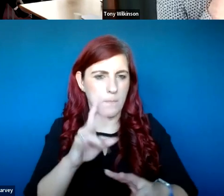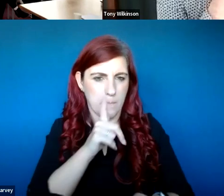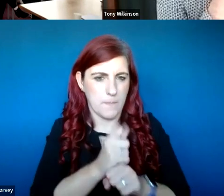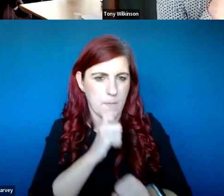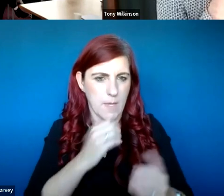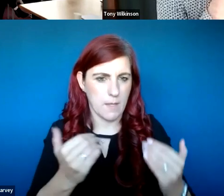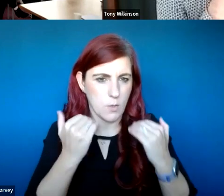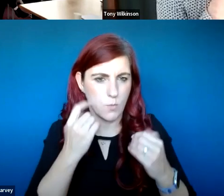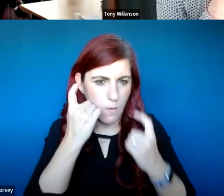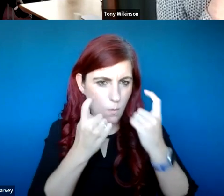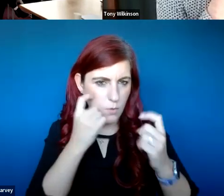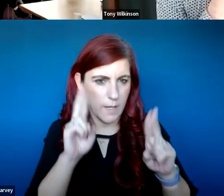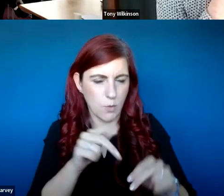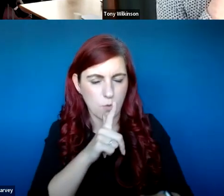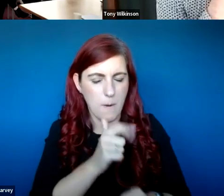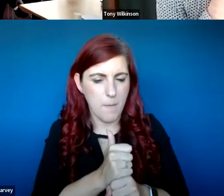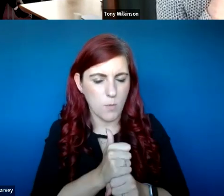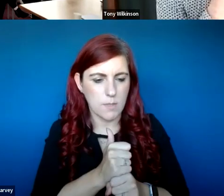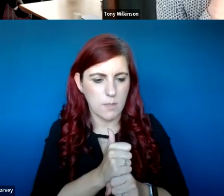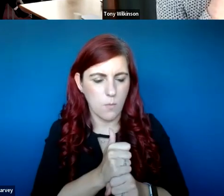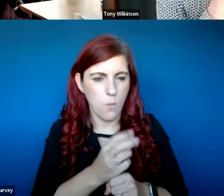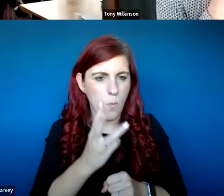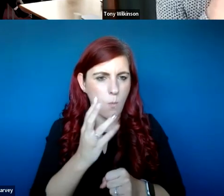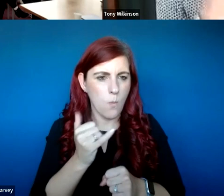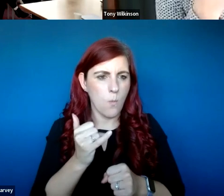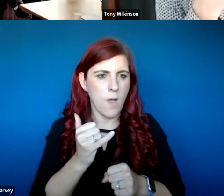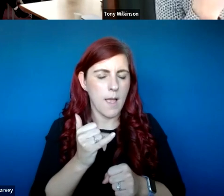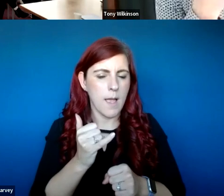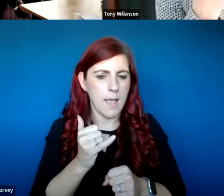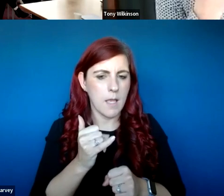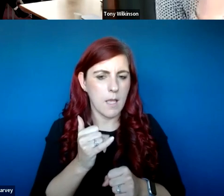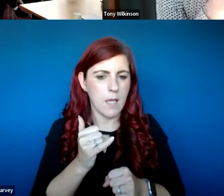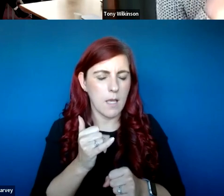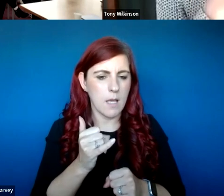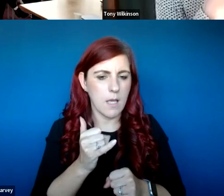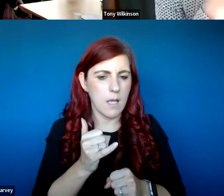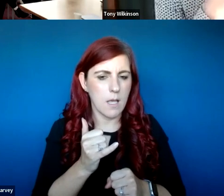I was wondering whether you could talk about why you chose to have adult